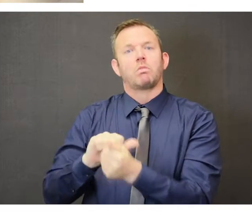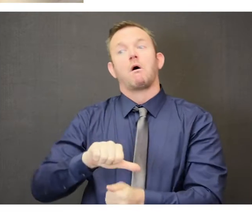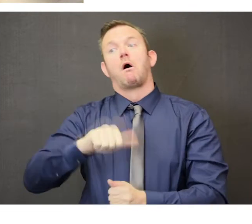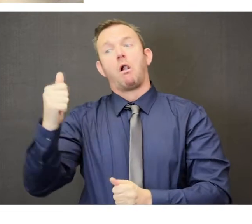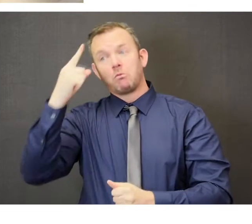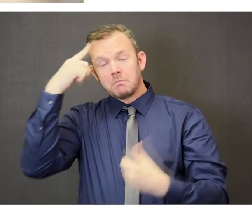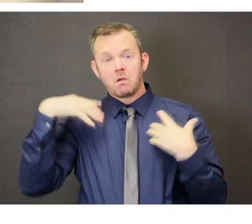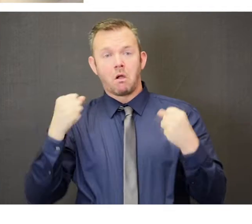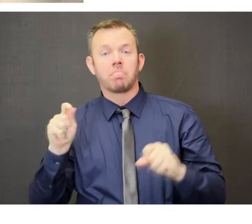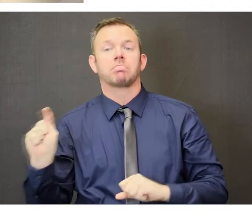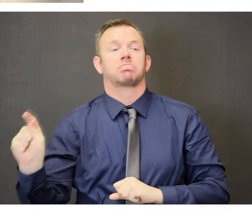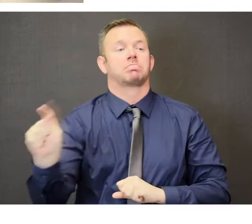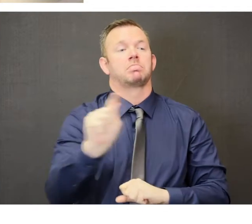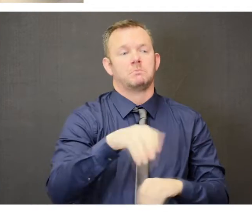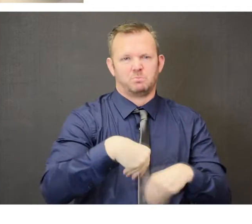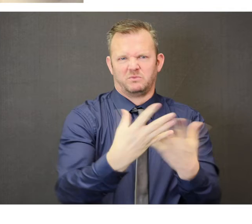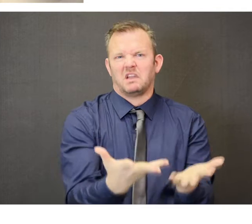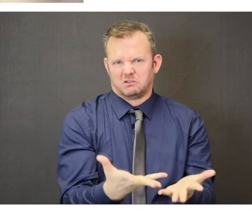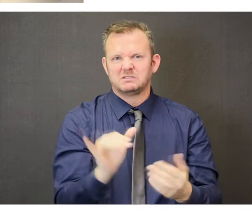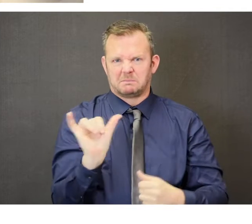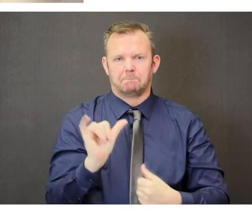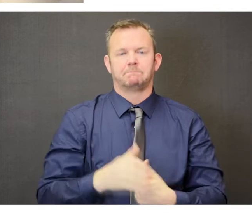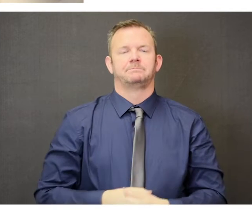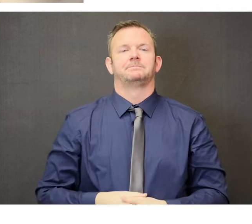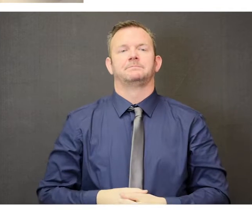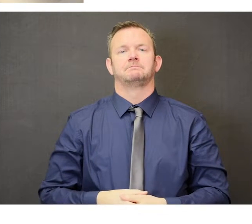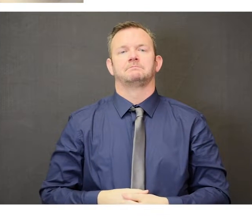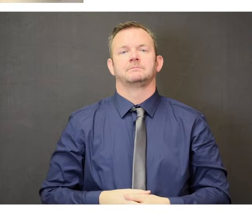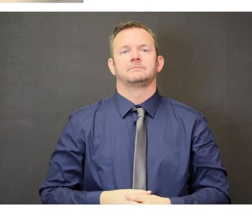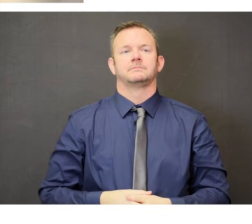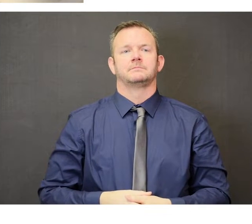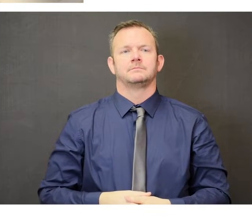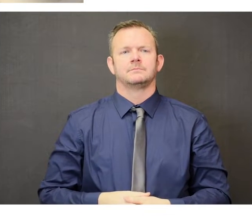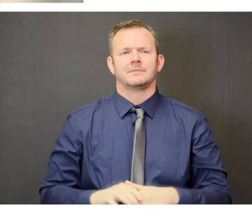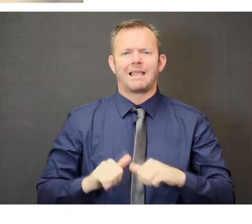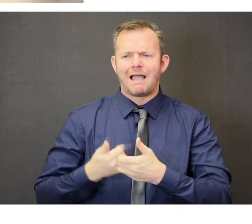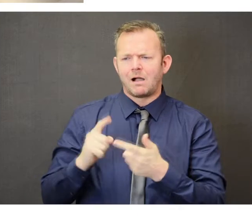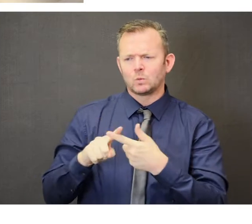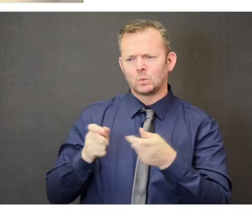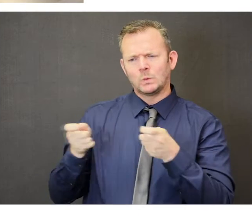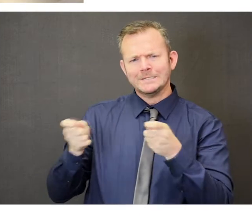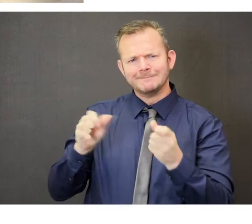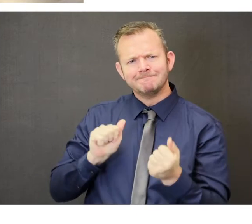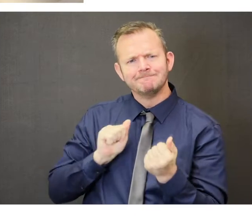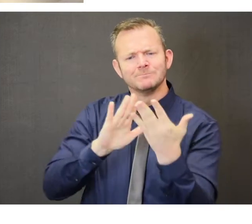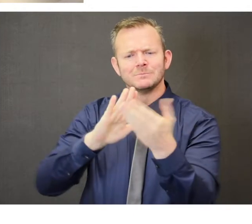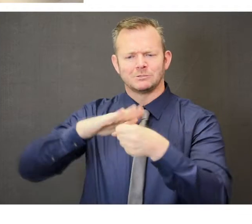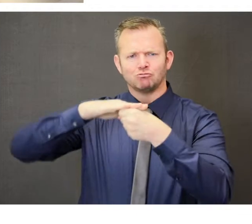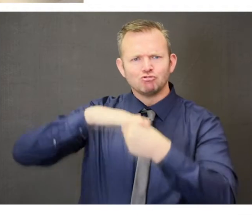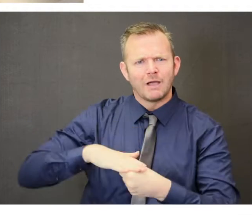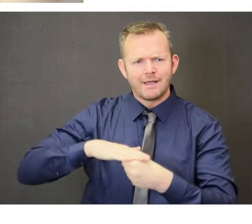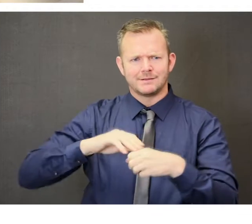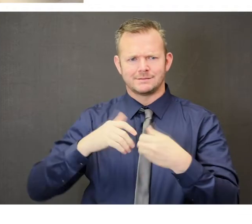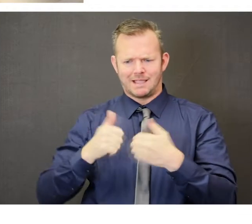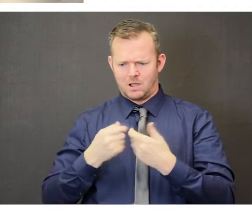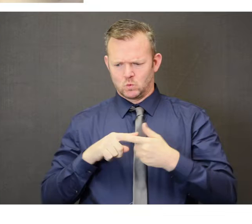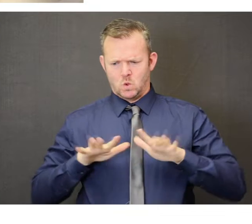and teaches them on how to deal with stress and anxiety how to regulate themselves how to be able to